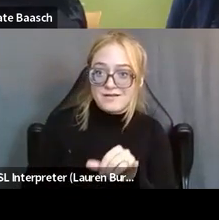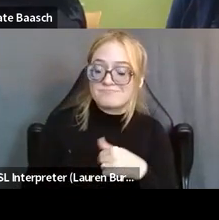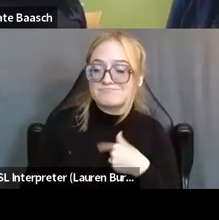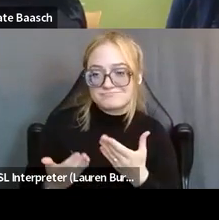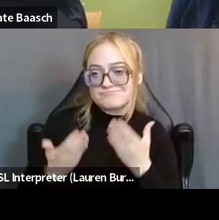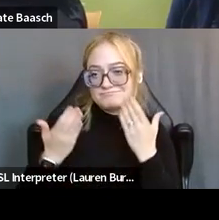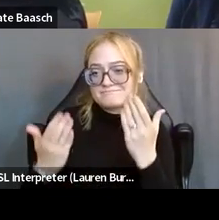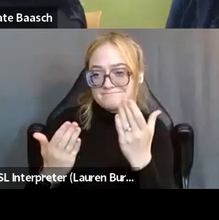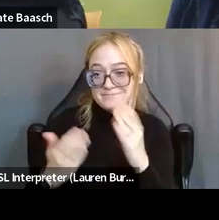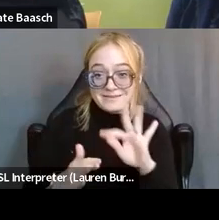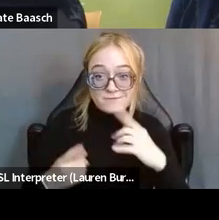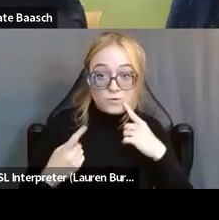you know, if that works for anyone.